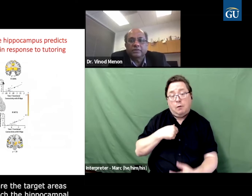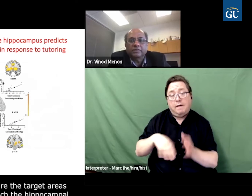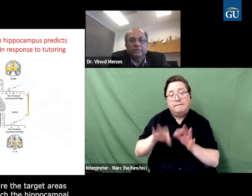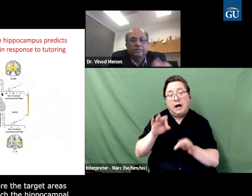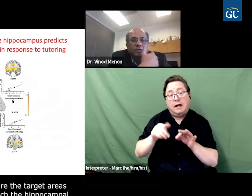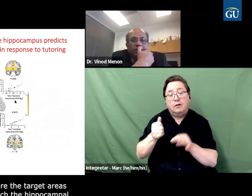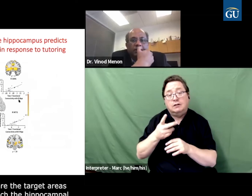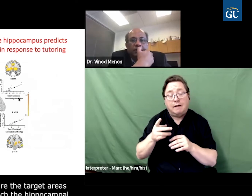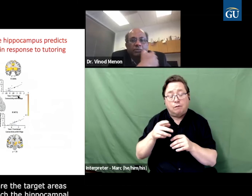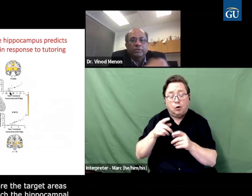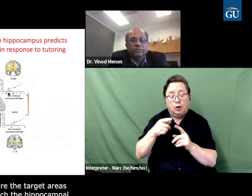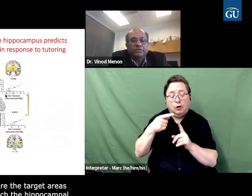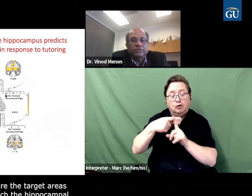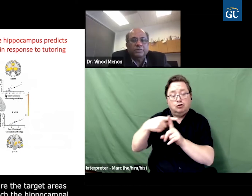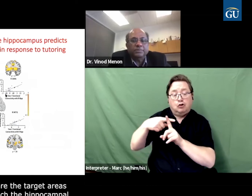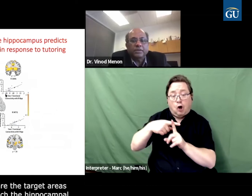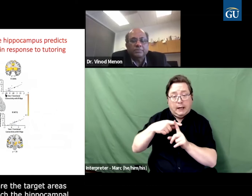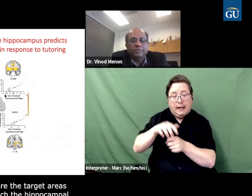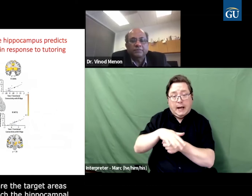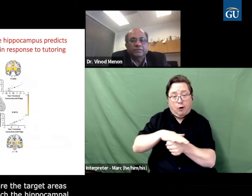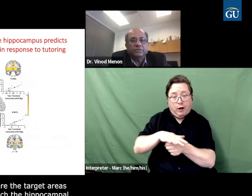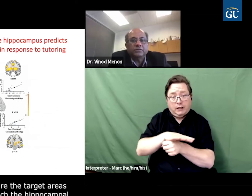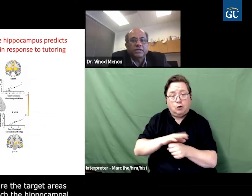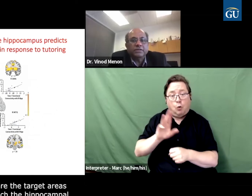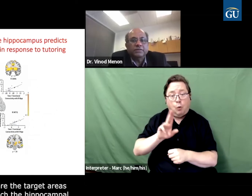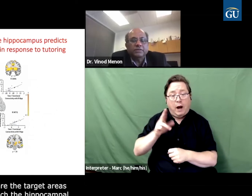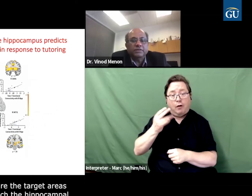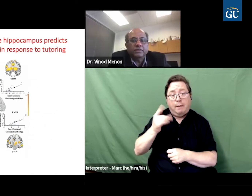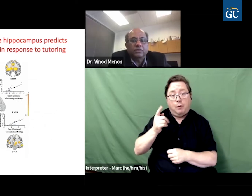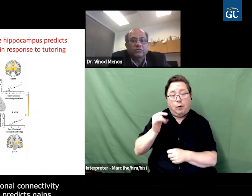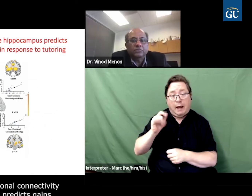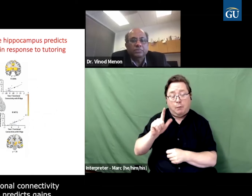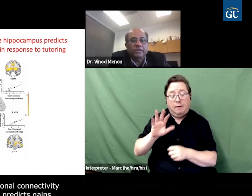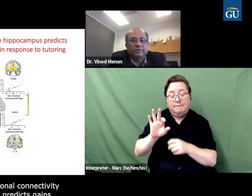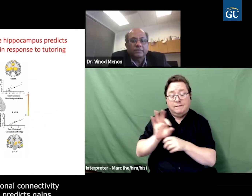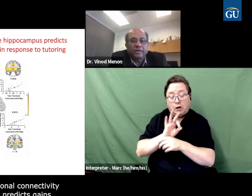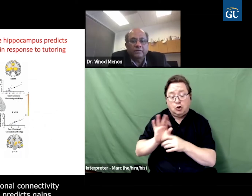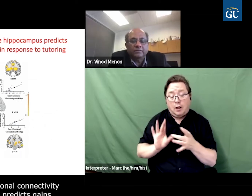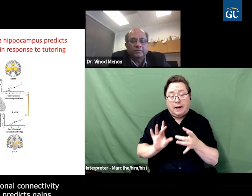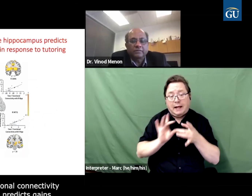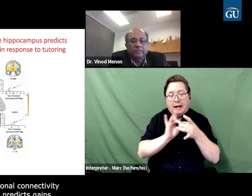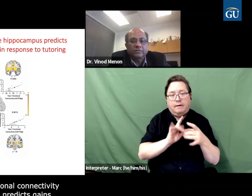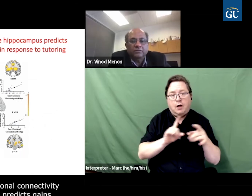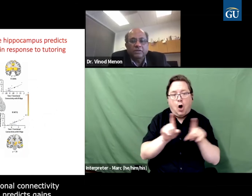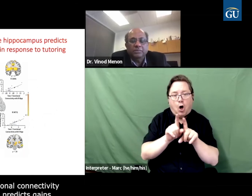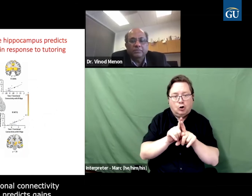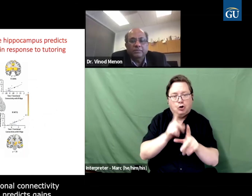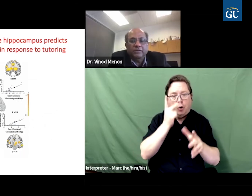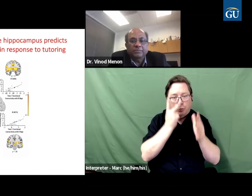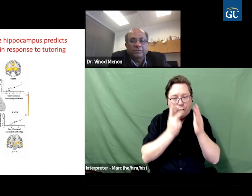are the target areas with which the hippocampal functional